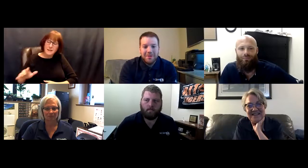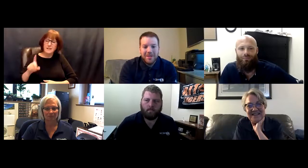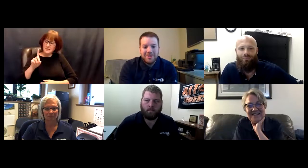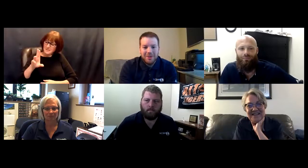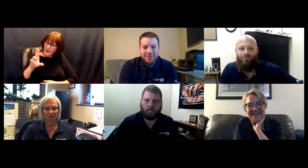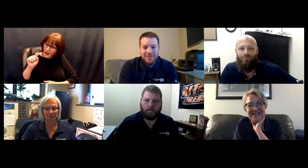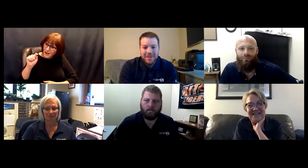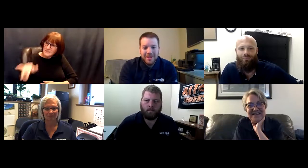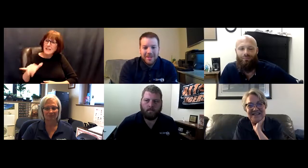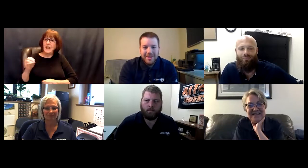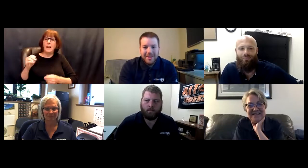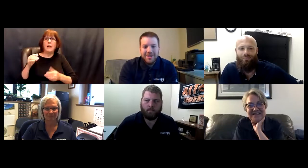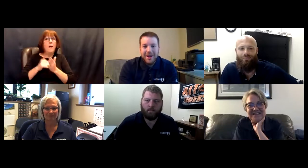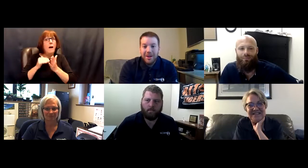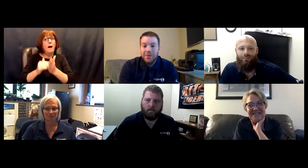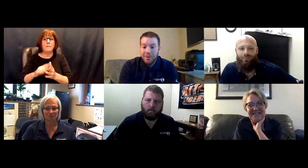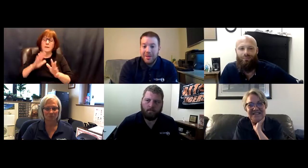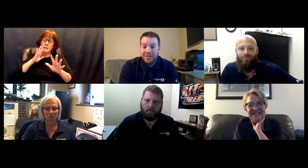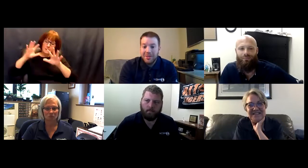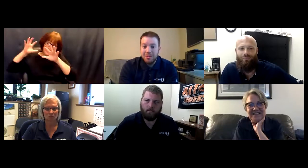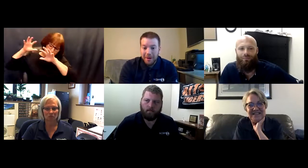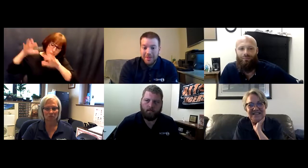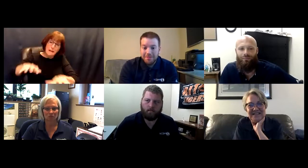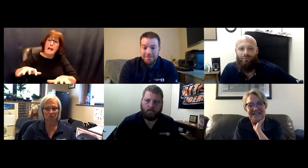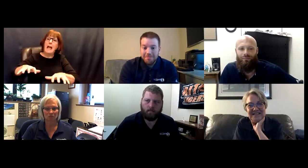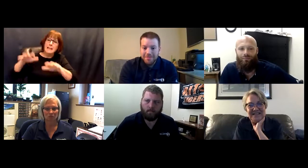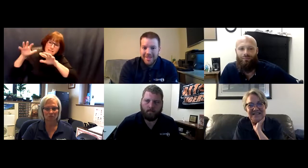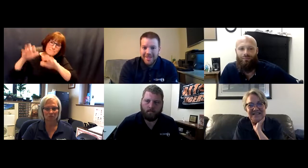rainstorms that leave the area we work in swamped